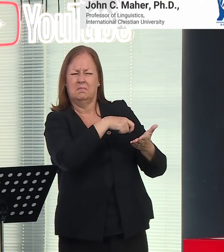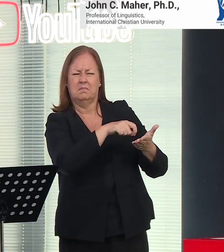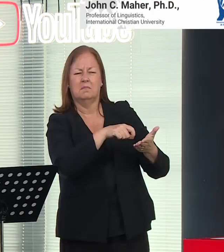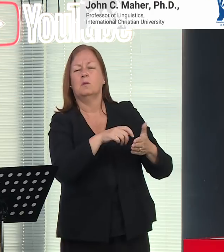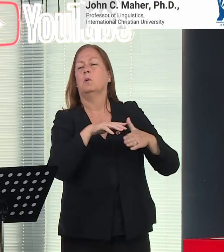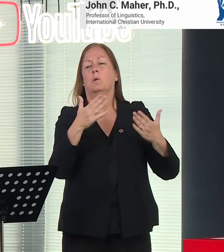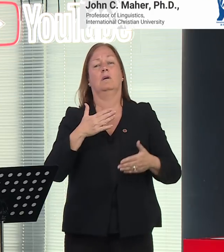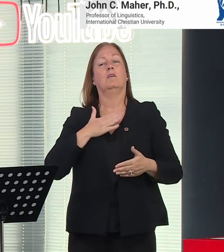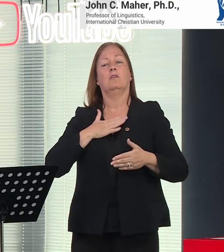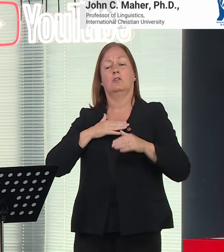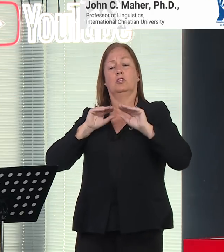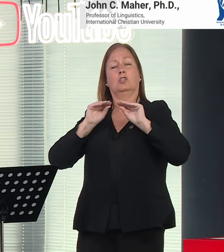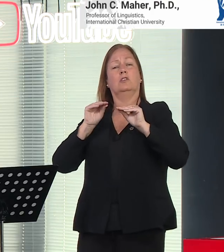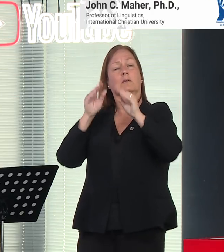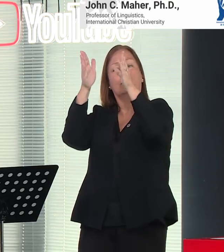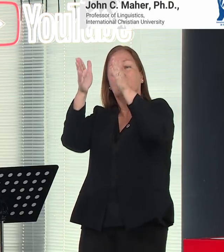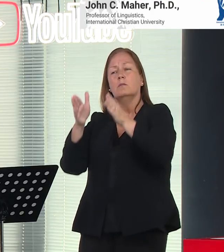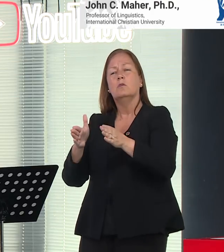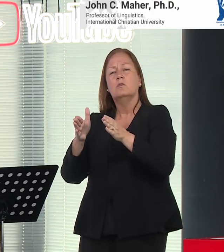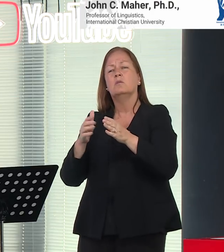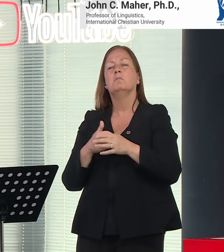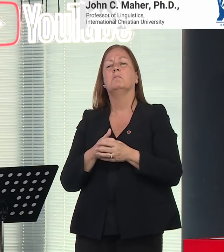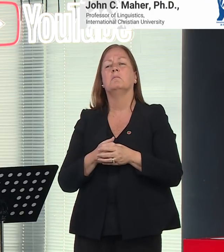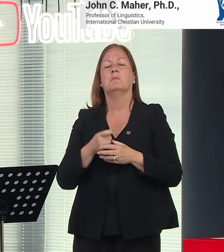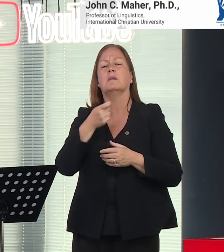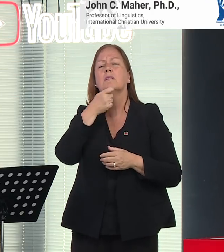Japanese school teacher, excuse me, is Kanji really a writing system? Can I believe you? Really?